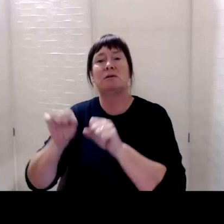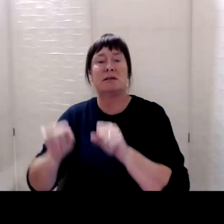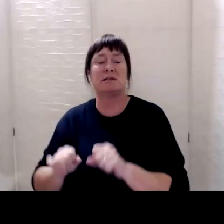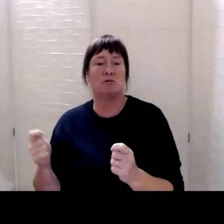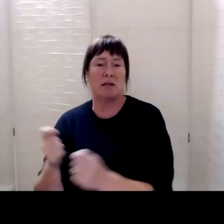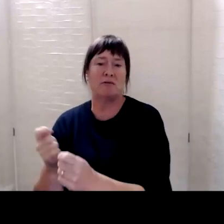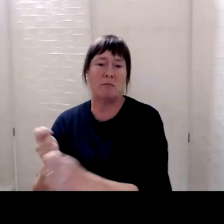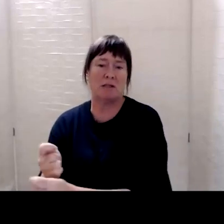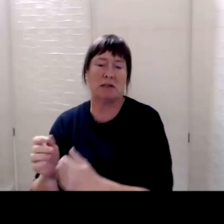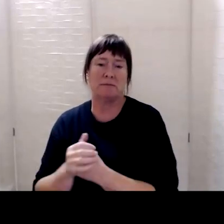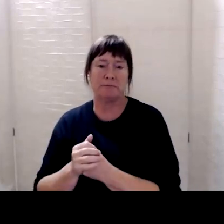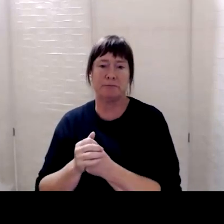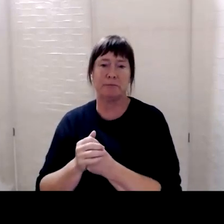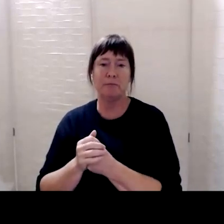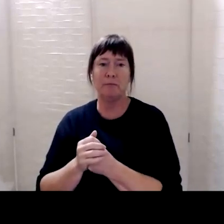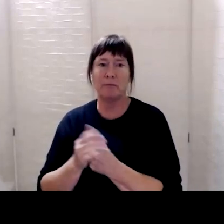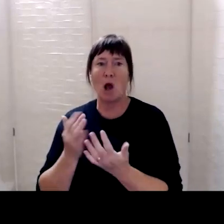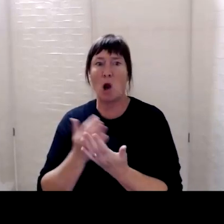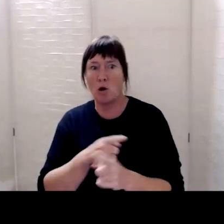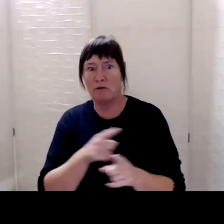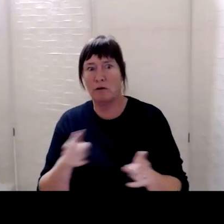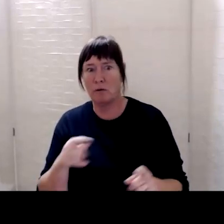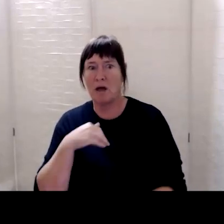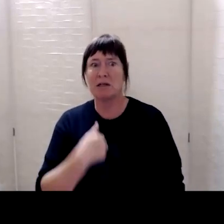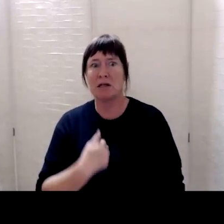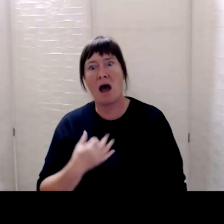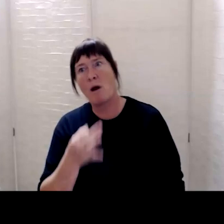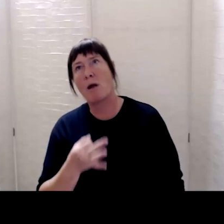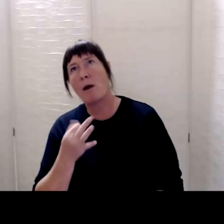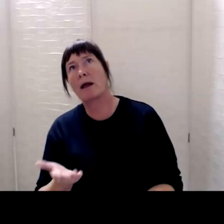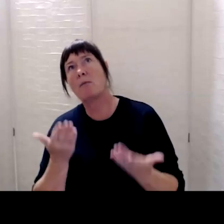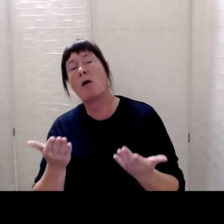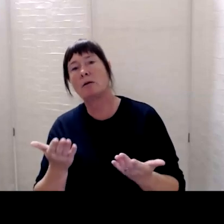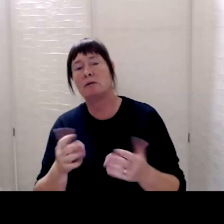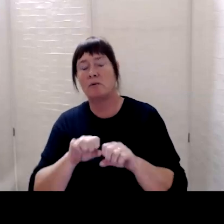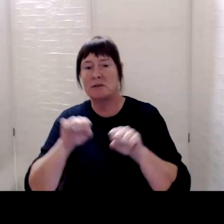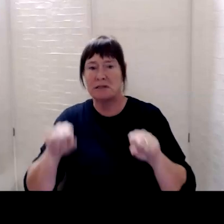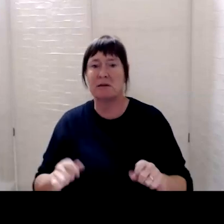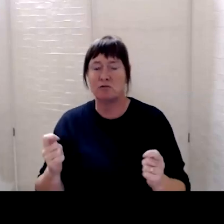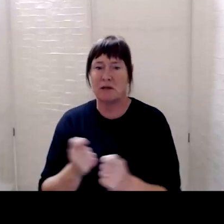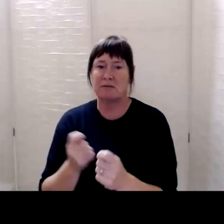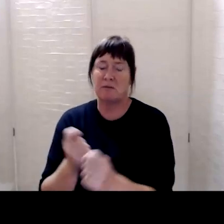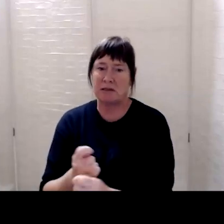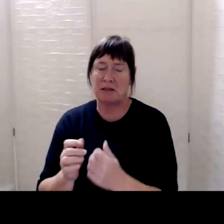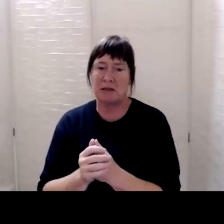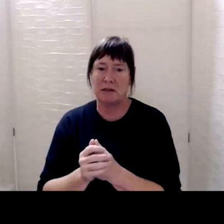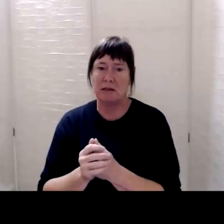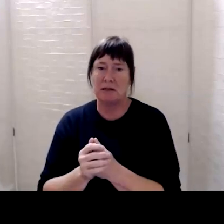I’m conscious that many of you are tired of waiting for system transformation. So whilst we talk a little bit about what